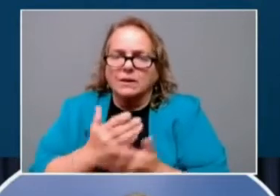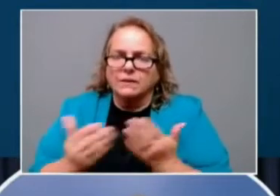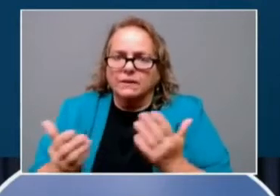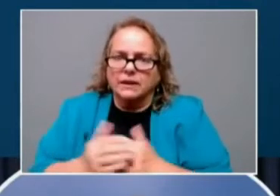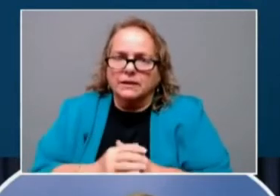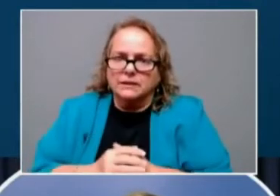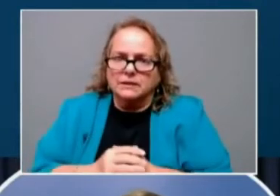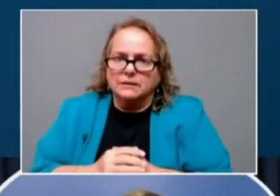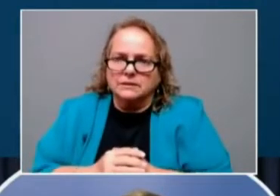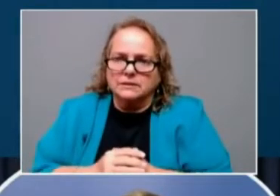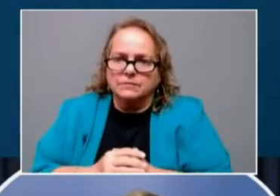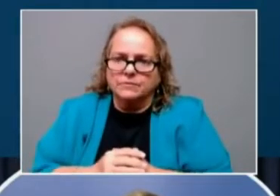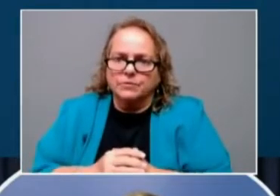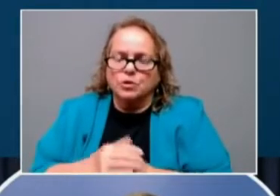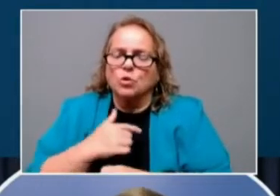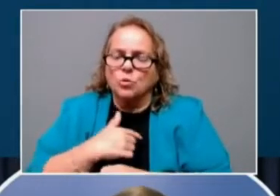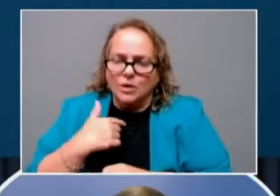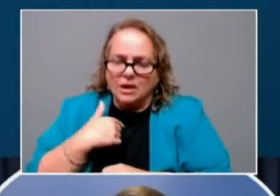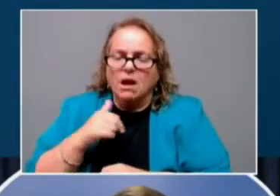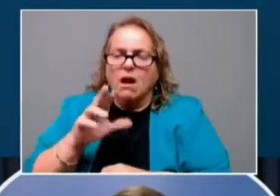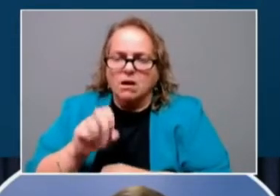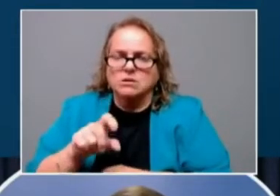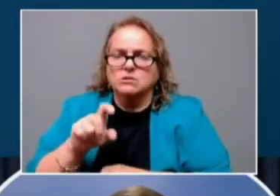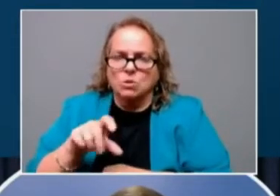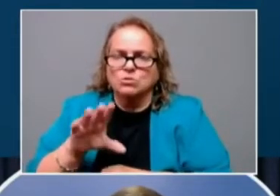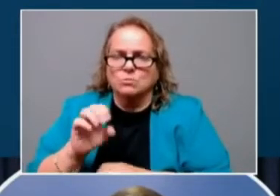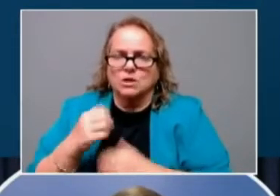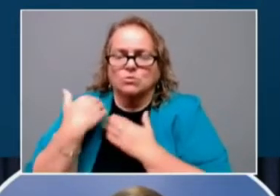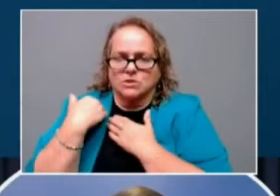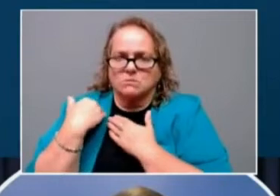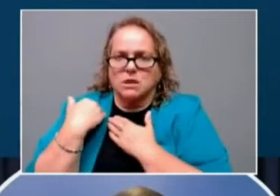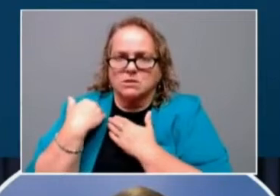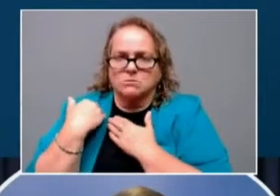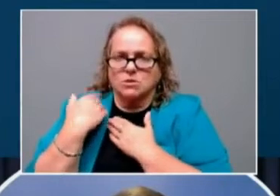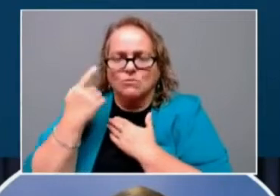we're supposed to be responsible for the safety of our Children. Uh, let's